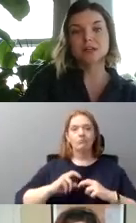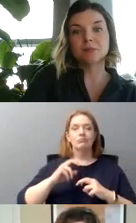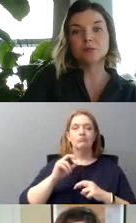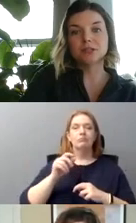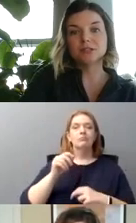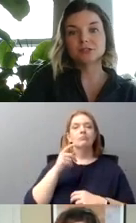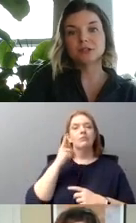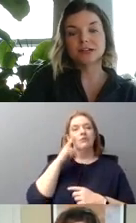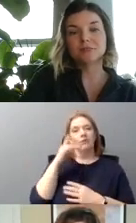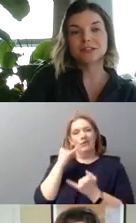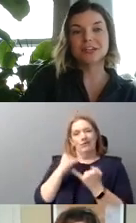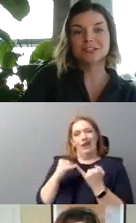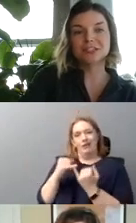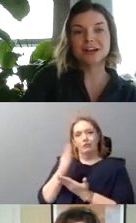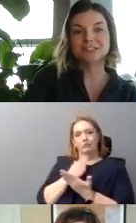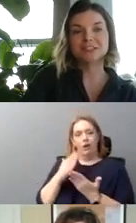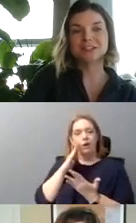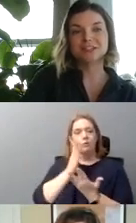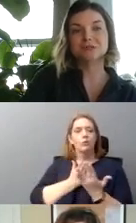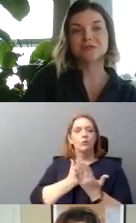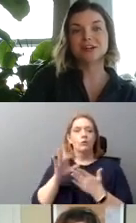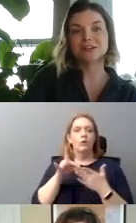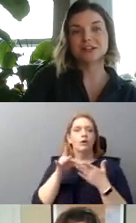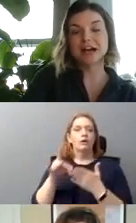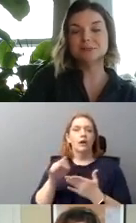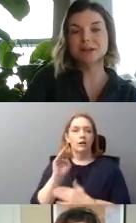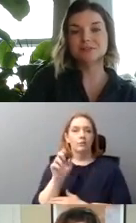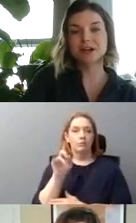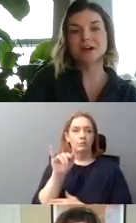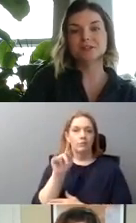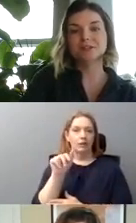Sam will lead us through a guided meditation, asking us to reflect on an aspect of the house,